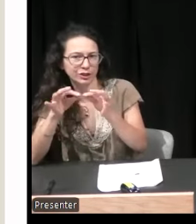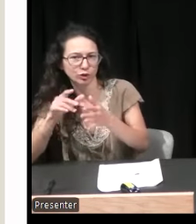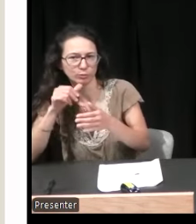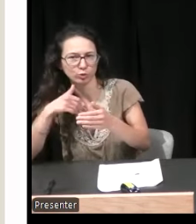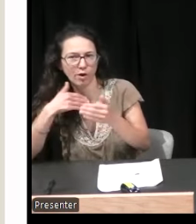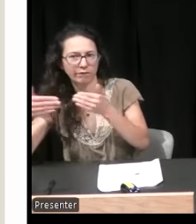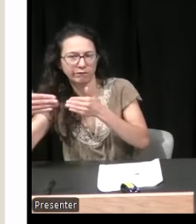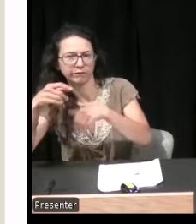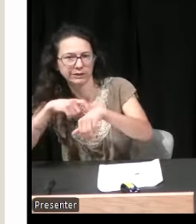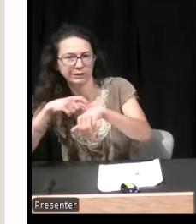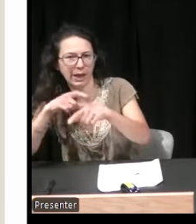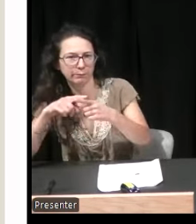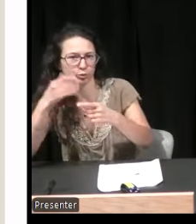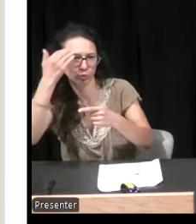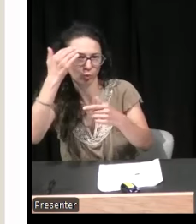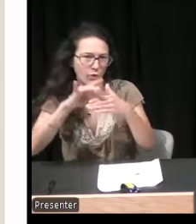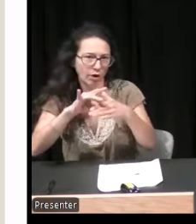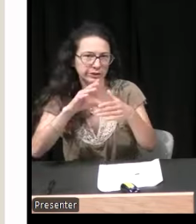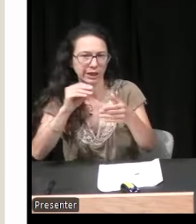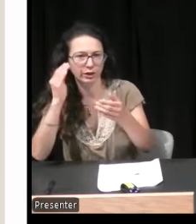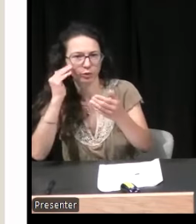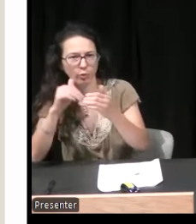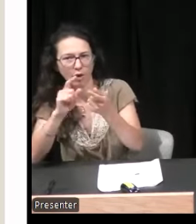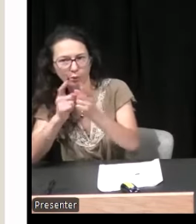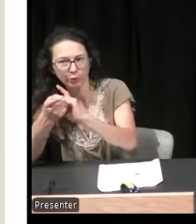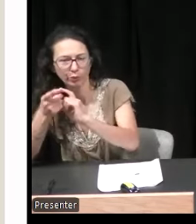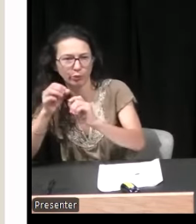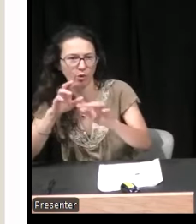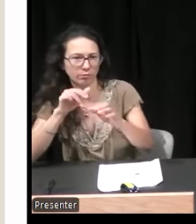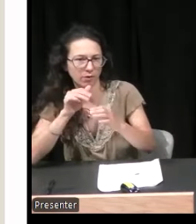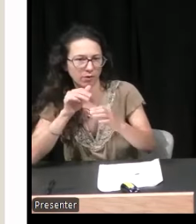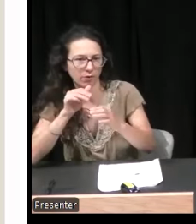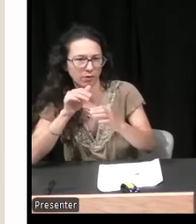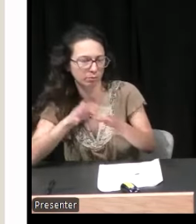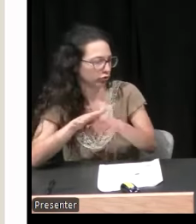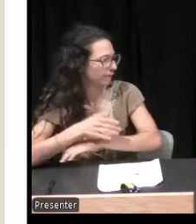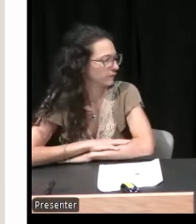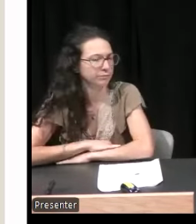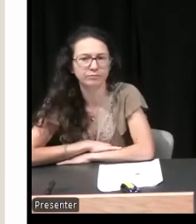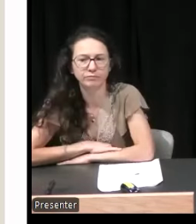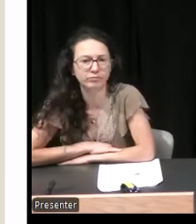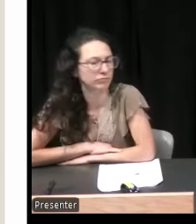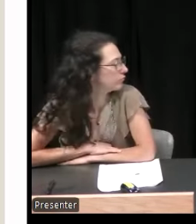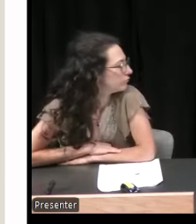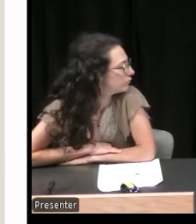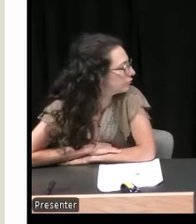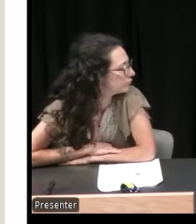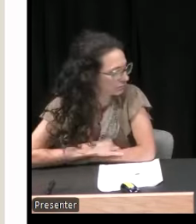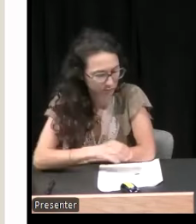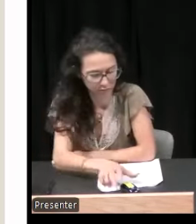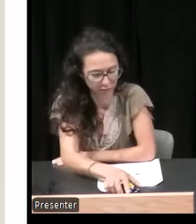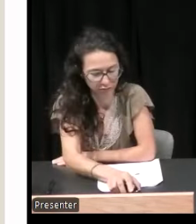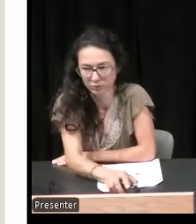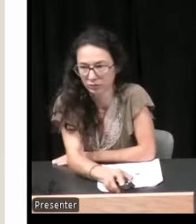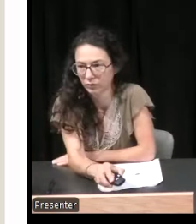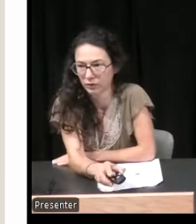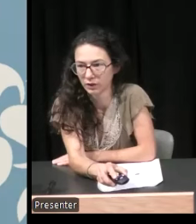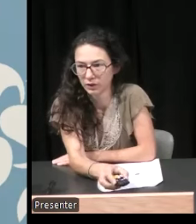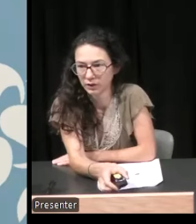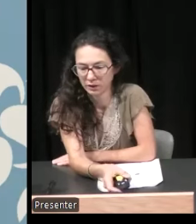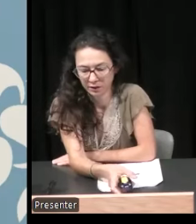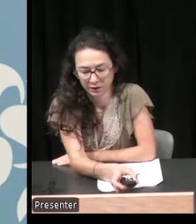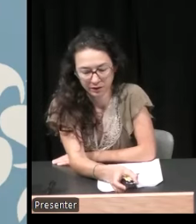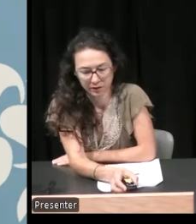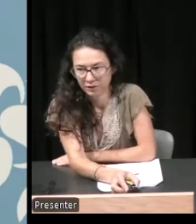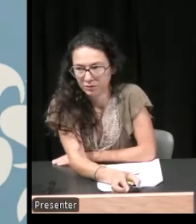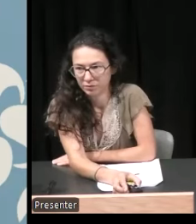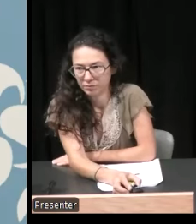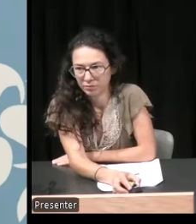too and the same goes for not having captions enabled that is typically something that the